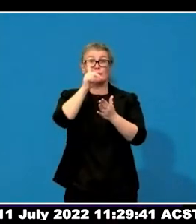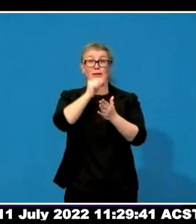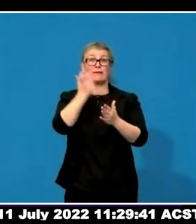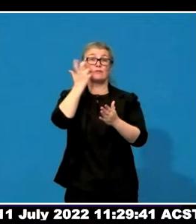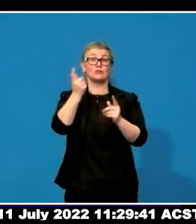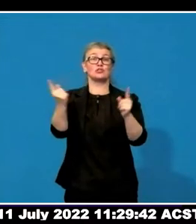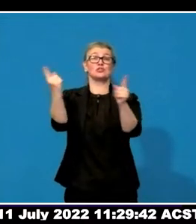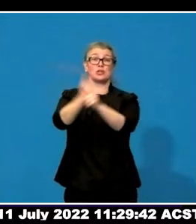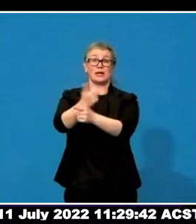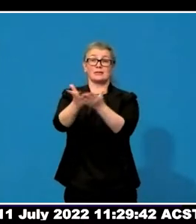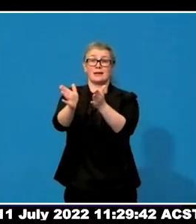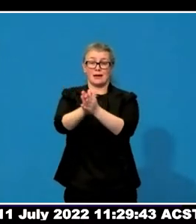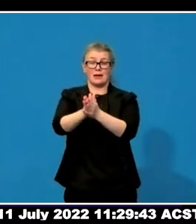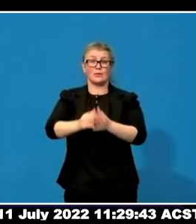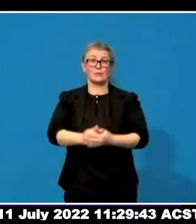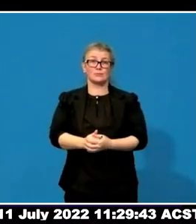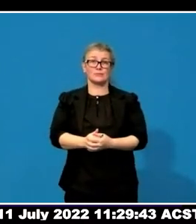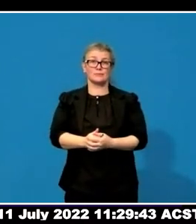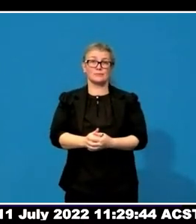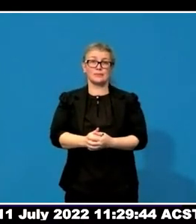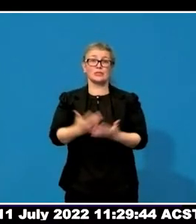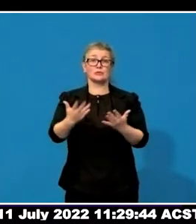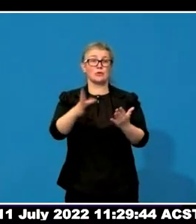There are a whole spectrum of ideas which will emerge from the witnesses relating to